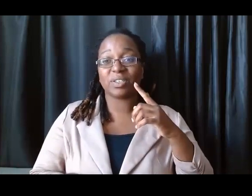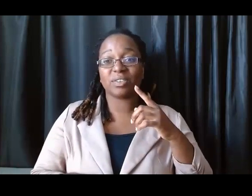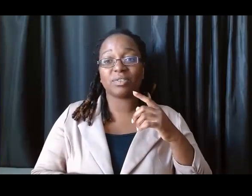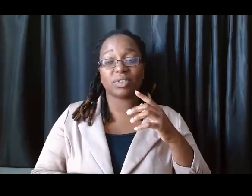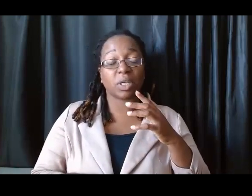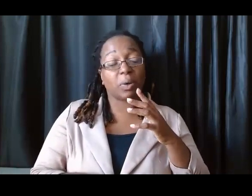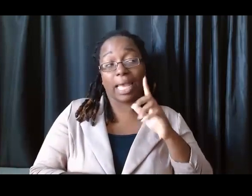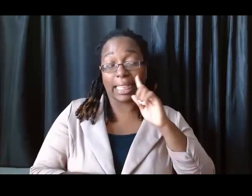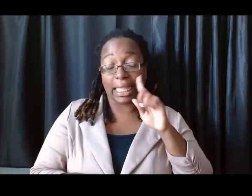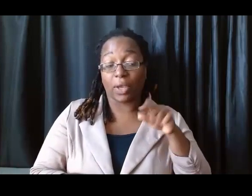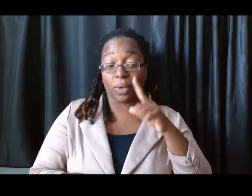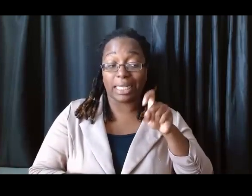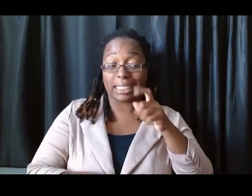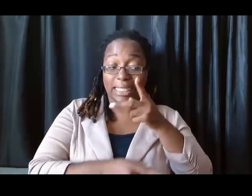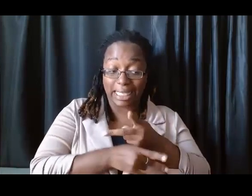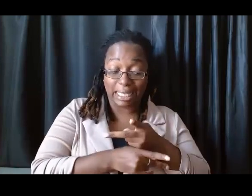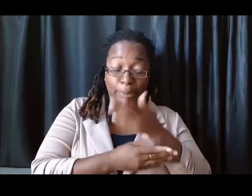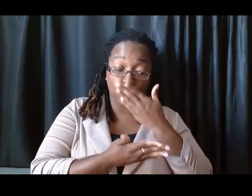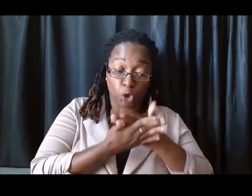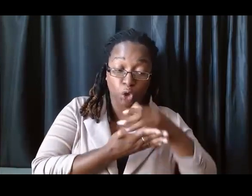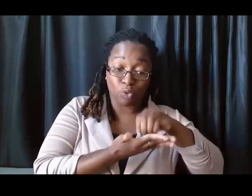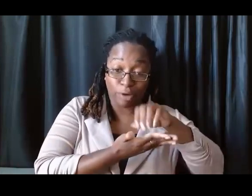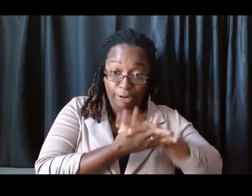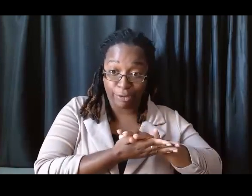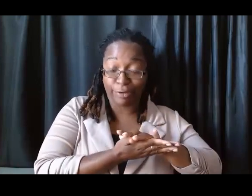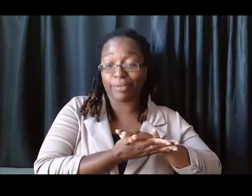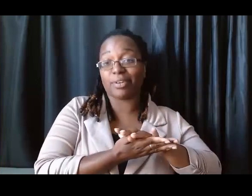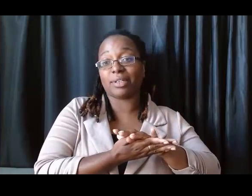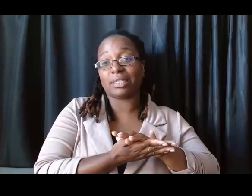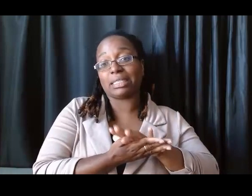a good solid record, my other two cents would be if you can get connected with